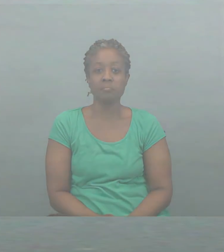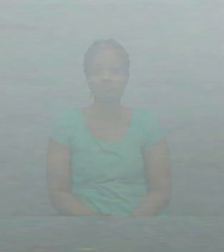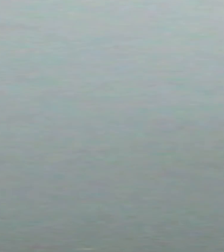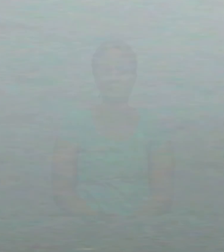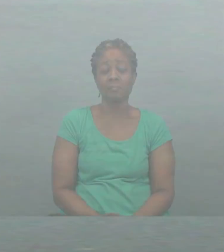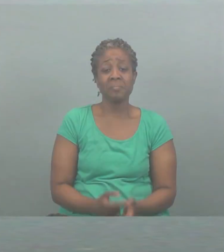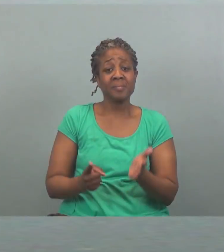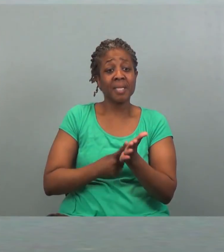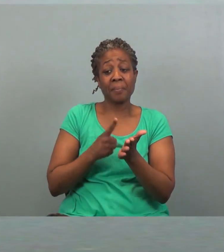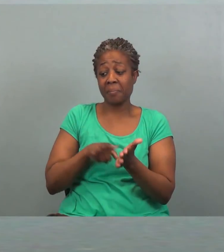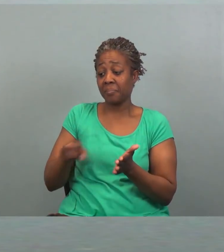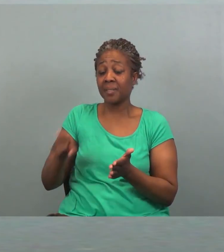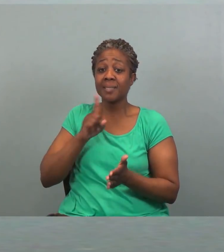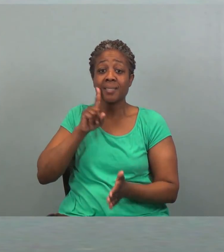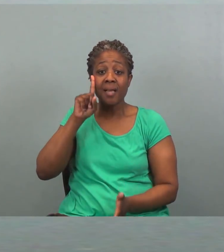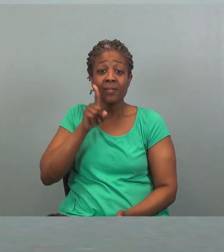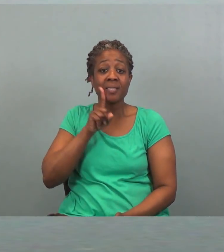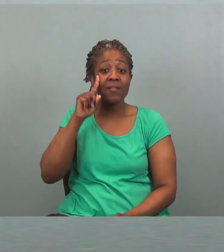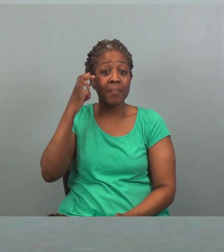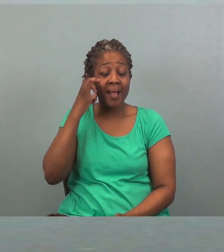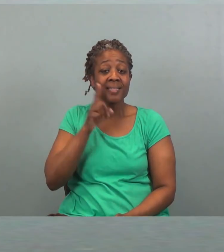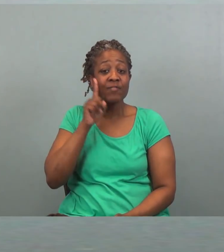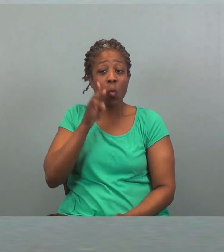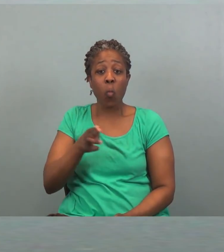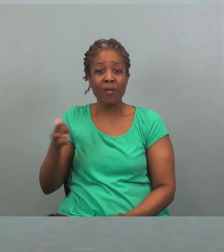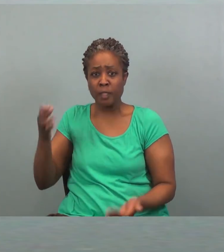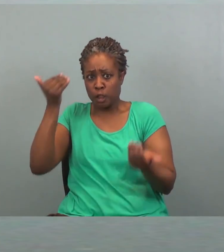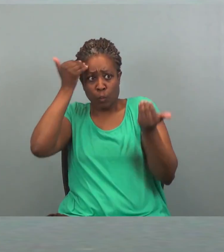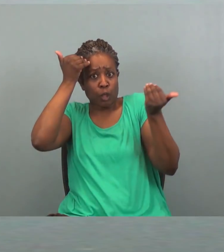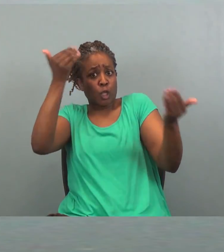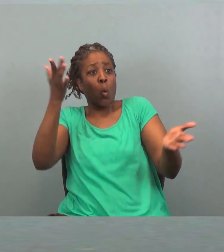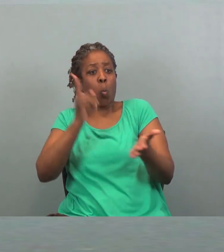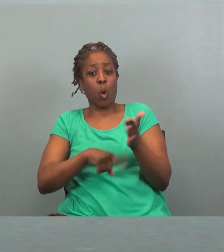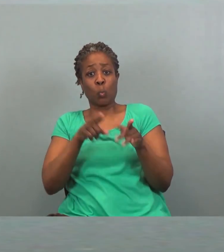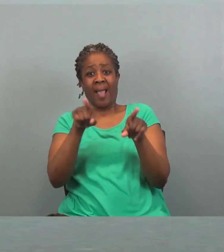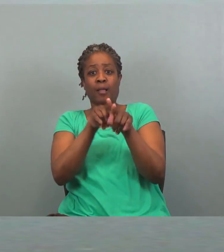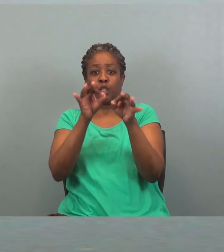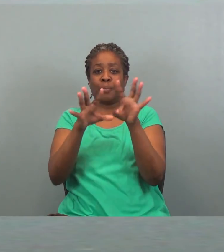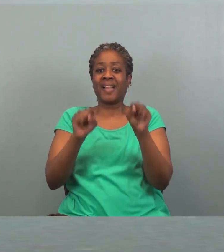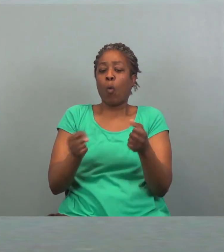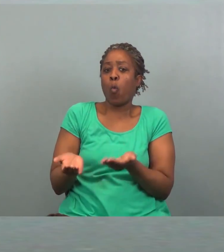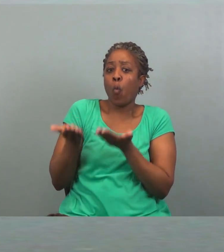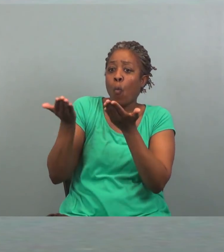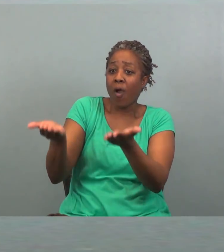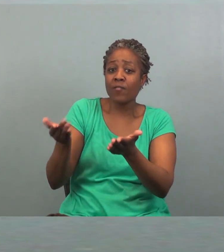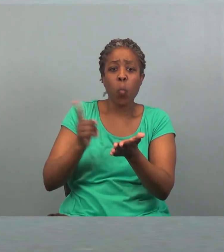It's possible that the Deaf, DeafBlind or hard of hearing person is unaware of what an interpreter can offer.